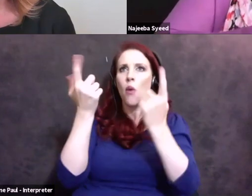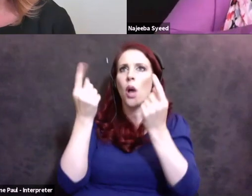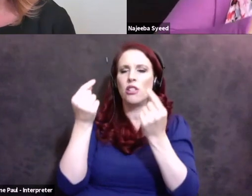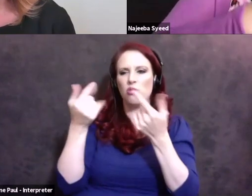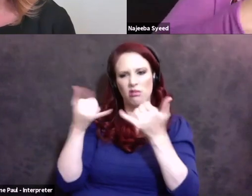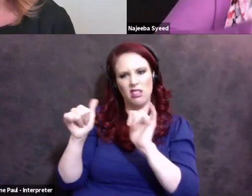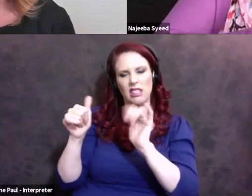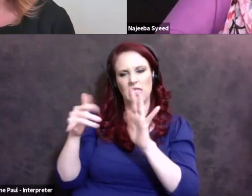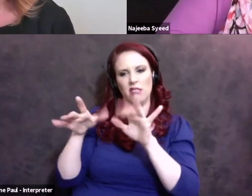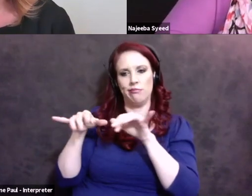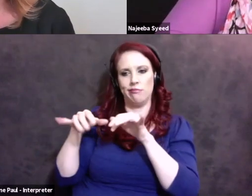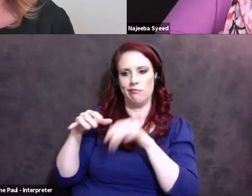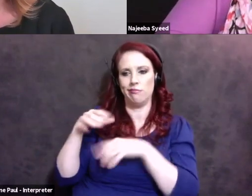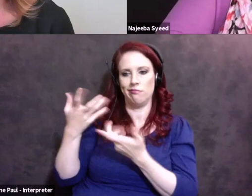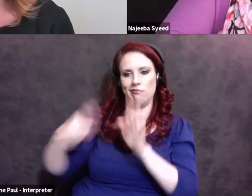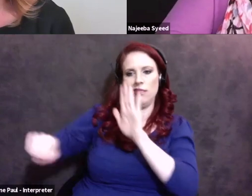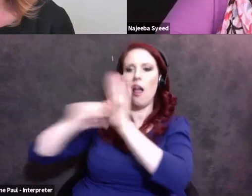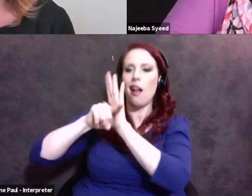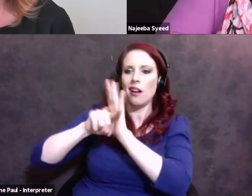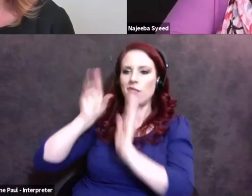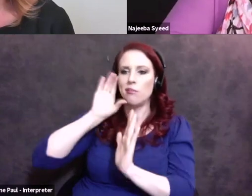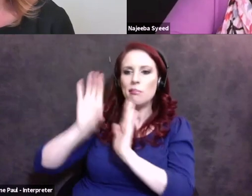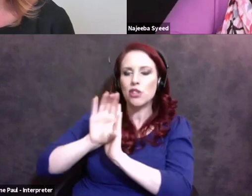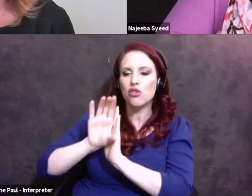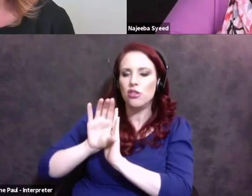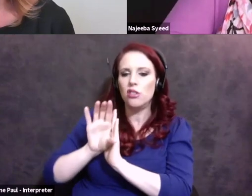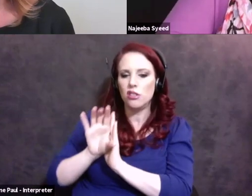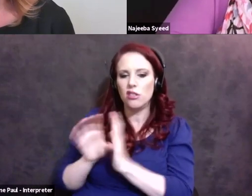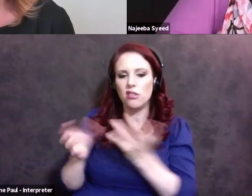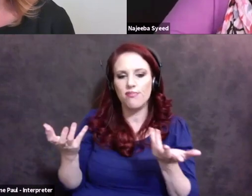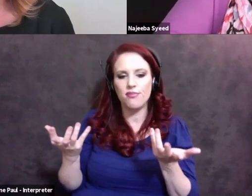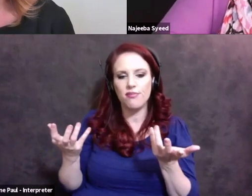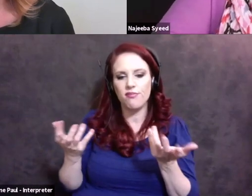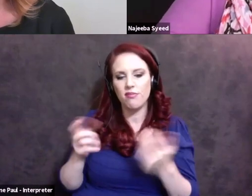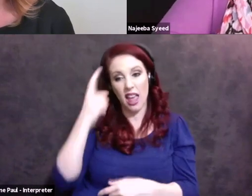and caught in negative imagery, so I think that's really important to keep in mind that